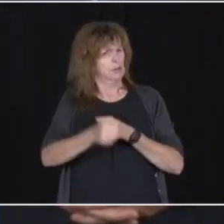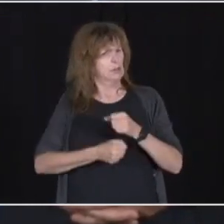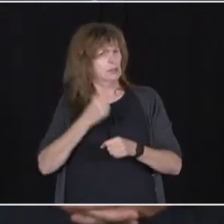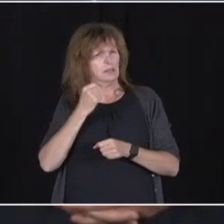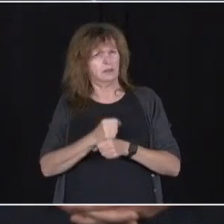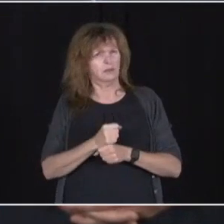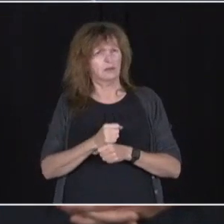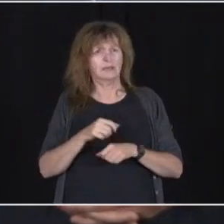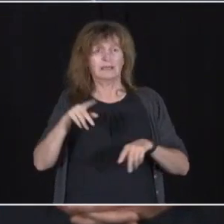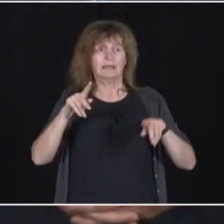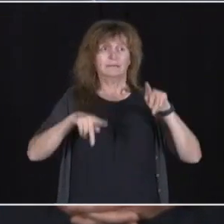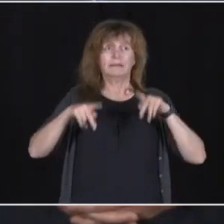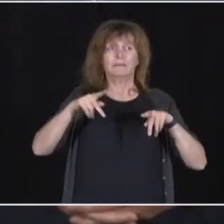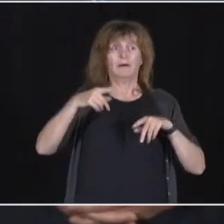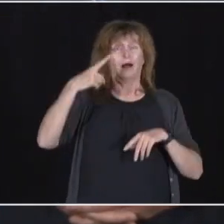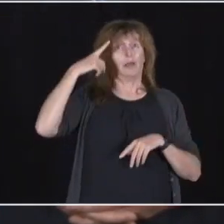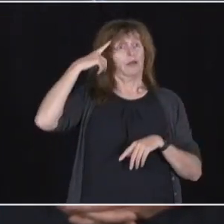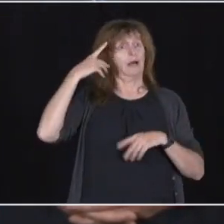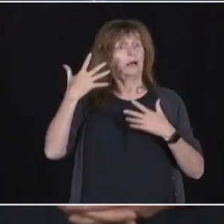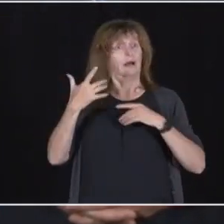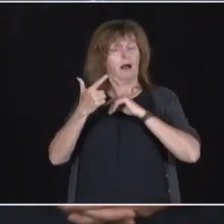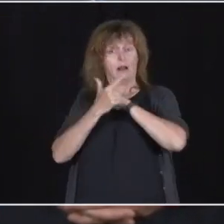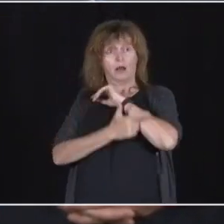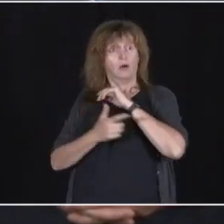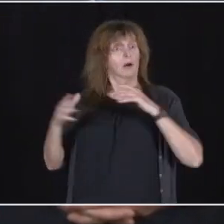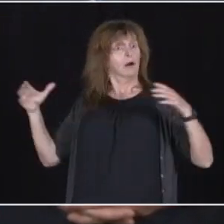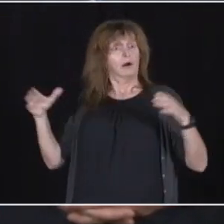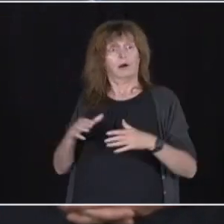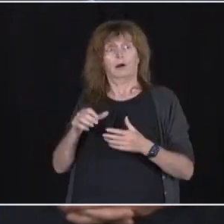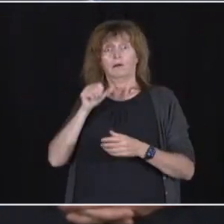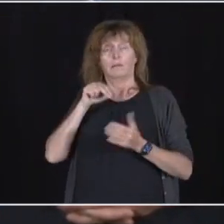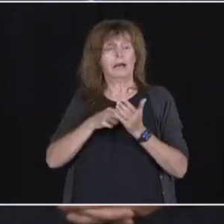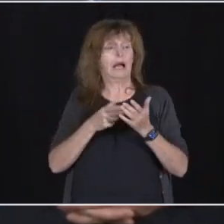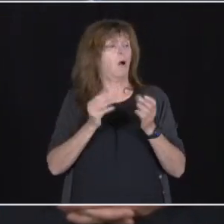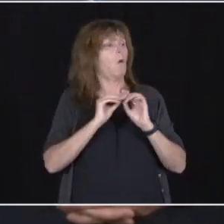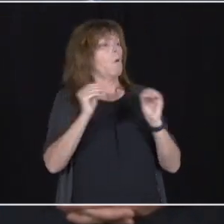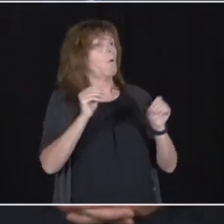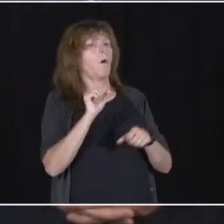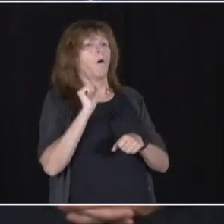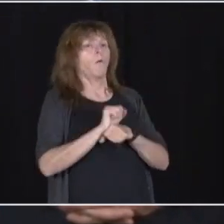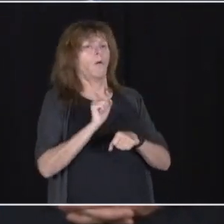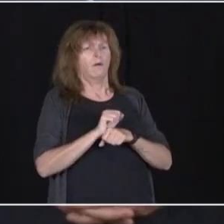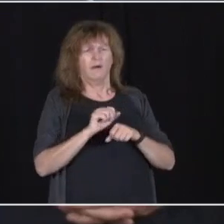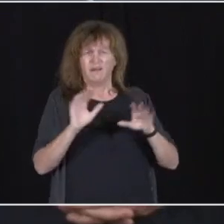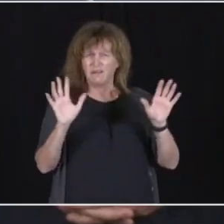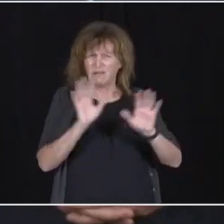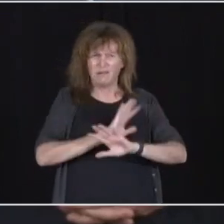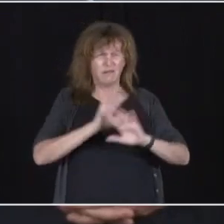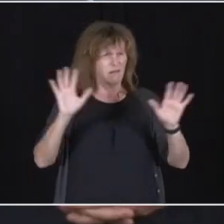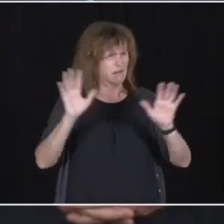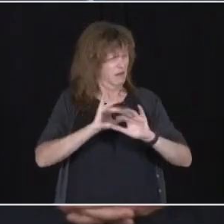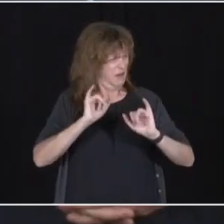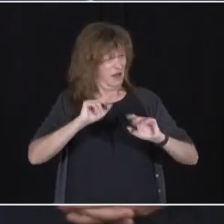That is the furthest thing from the truth. You are working just as hard. Matter fact, you're probably working harder